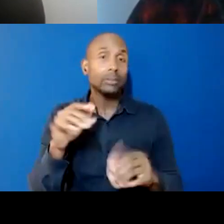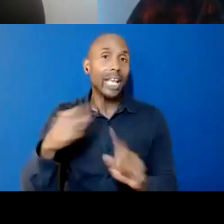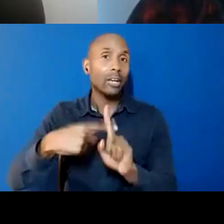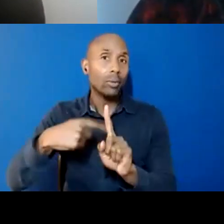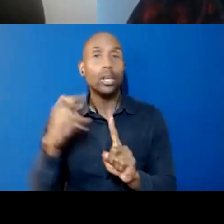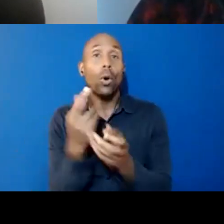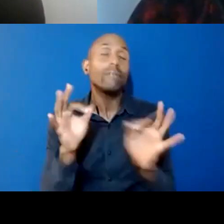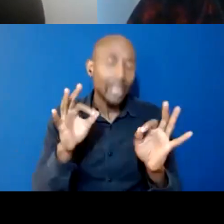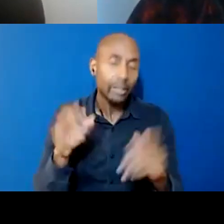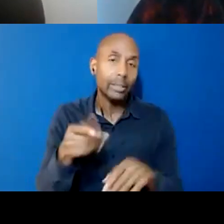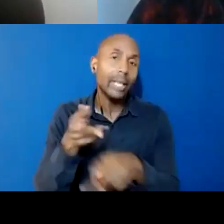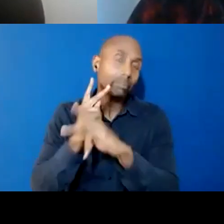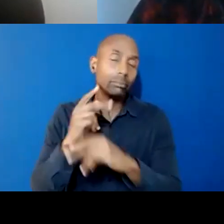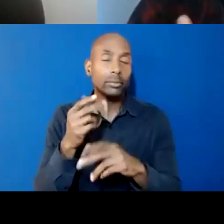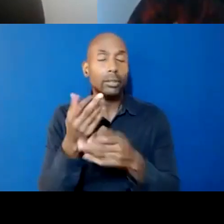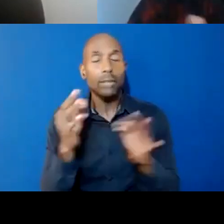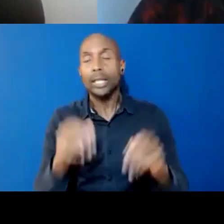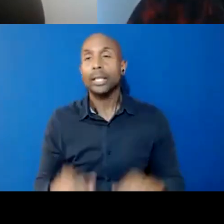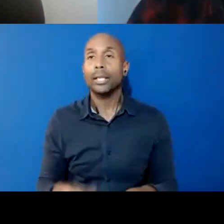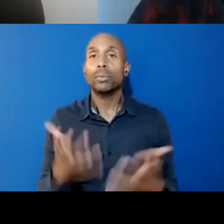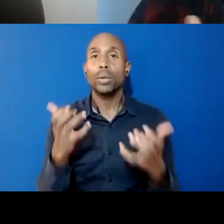office with them and giving them support to talk to the parents.